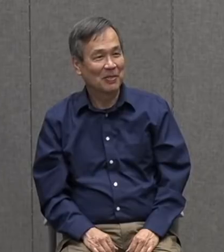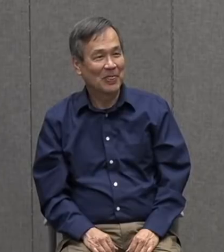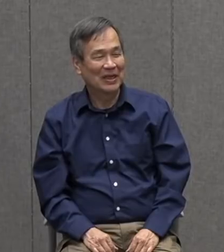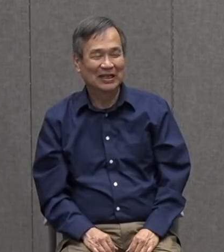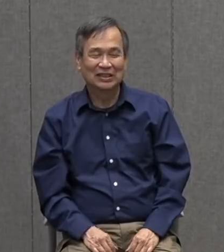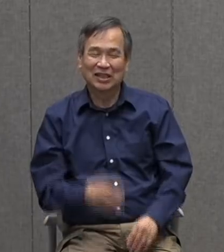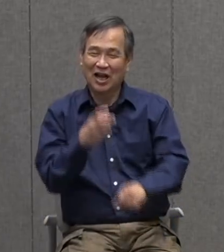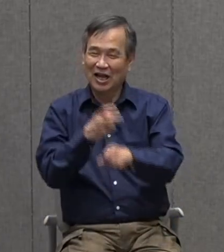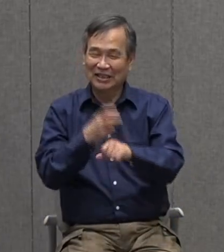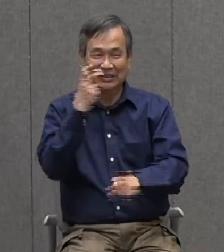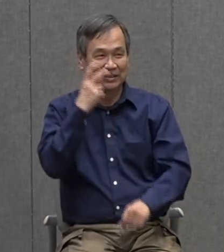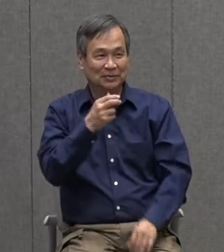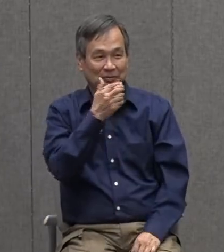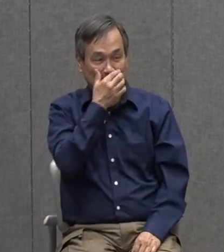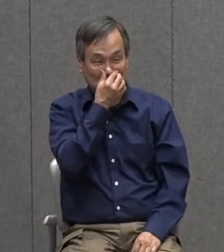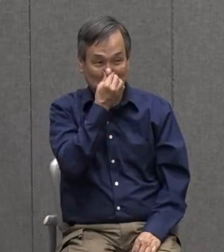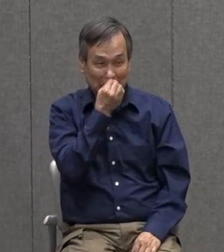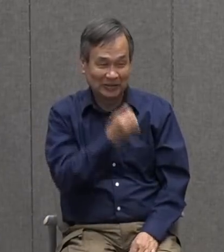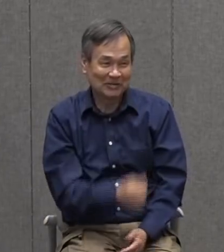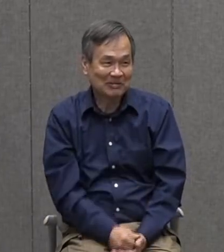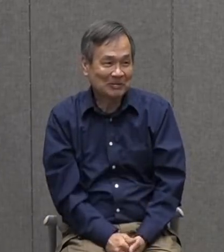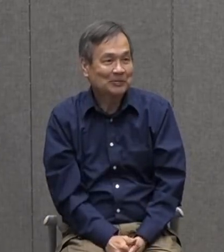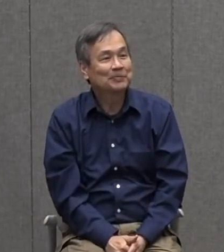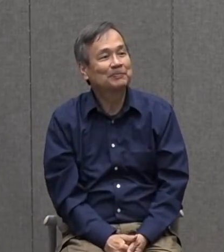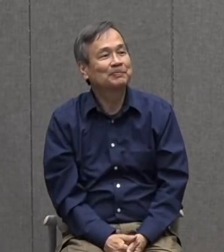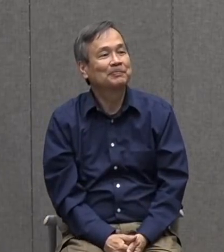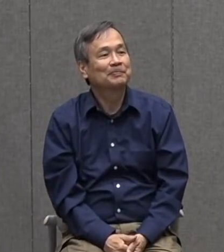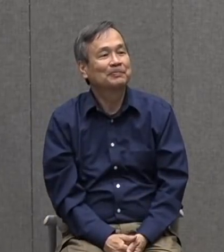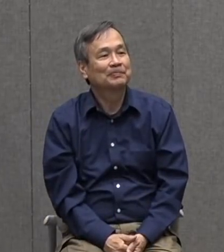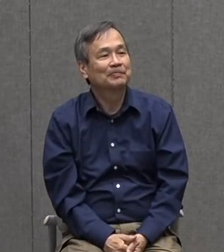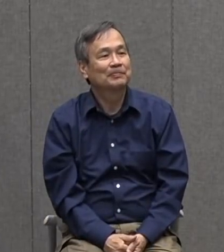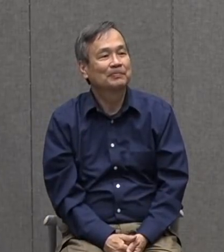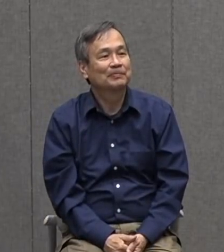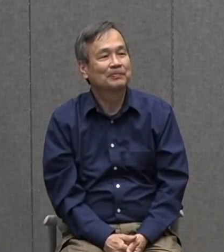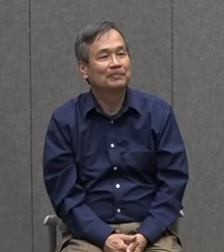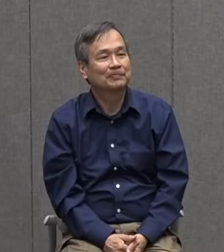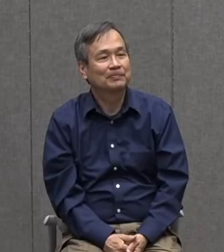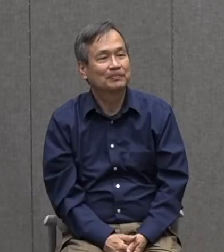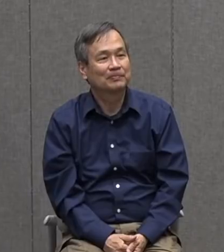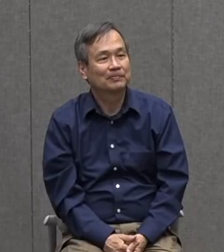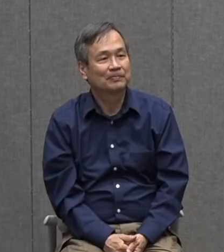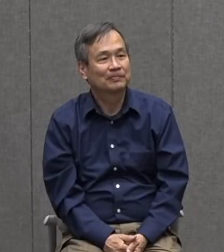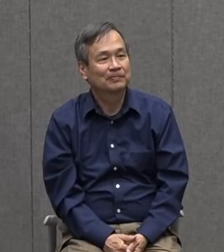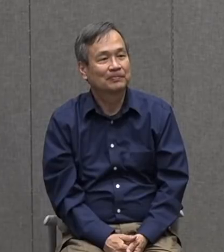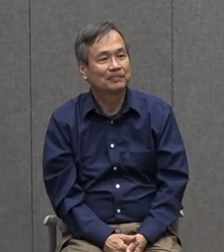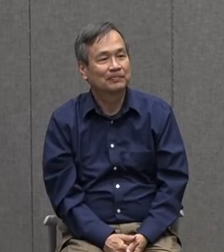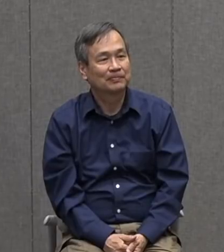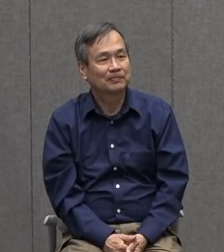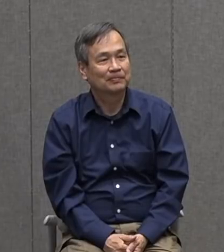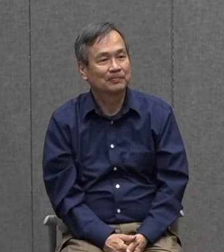Let me see if I can find a darker color in here. How about, I'm gonna go this way, the black. Hopefully you can see that one.